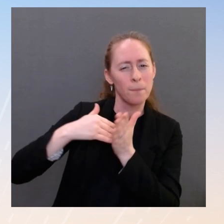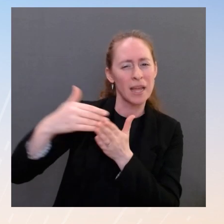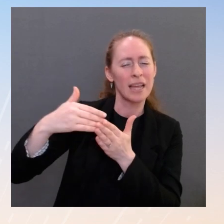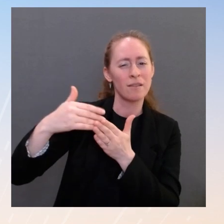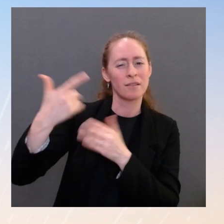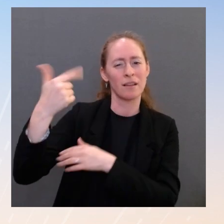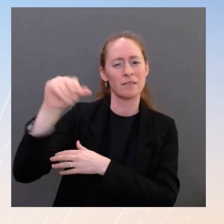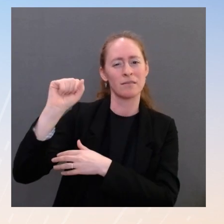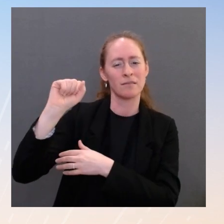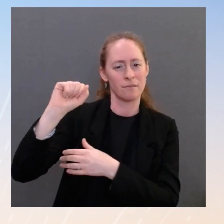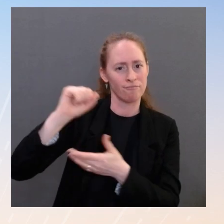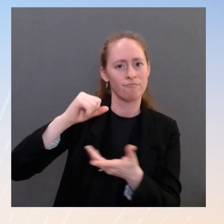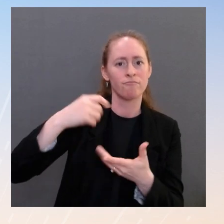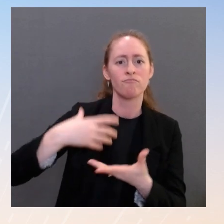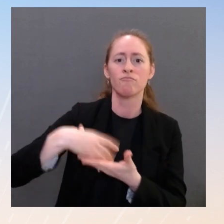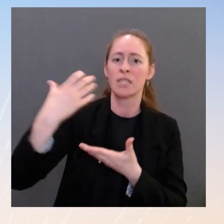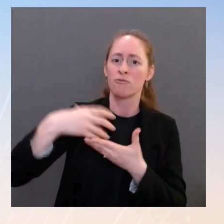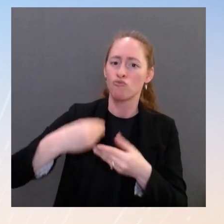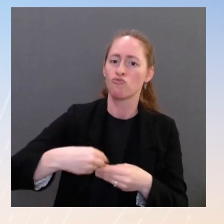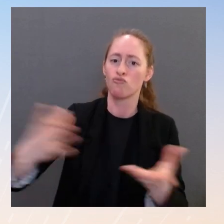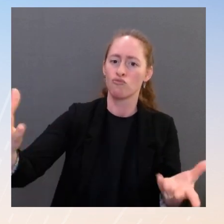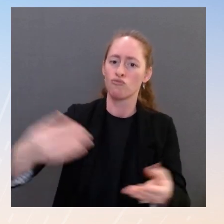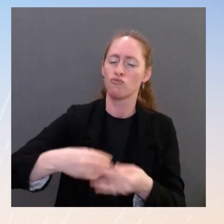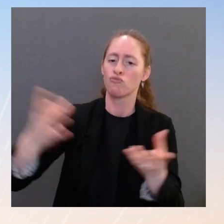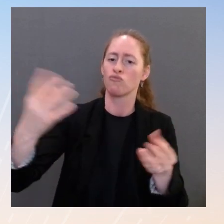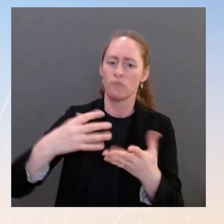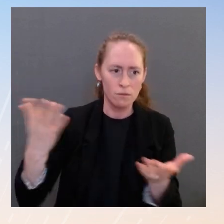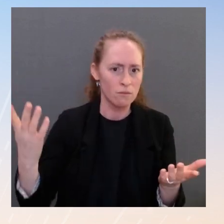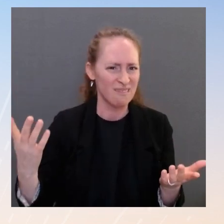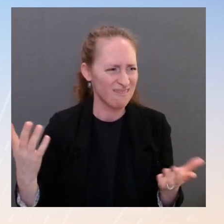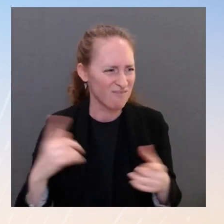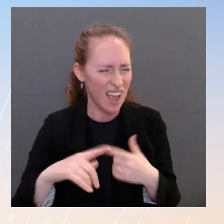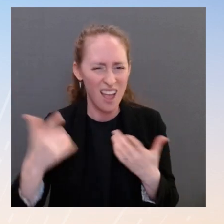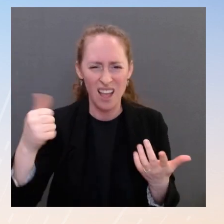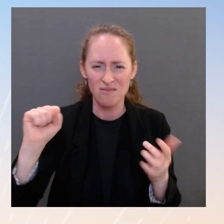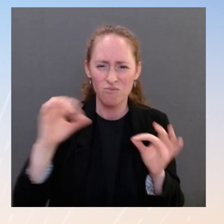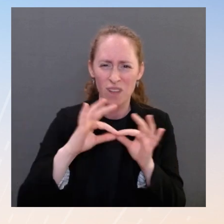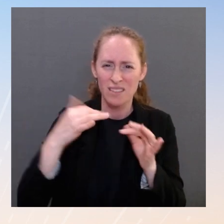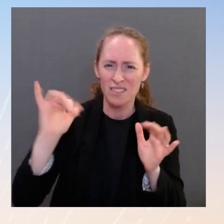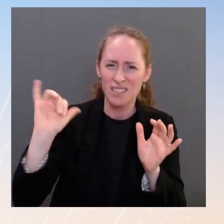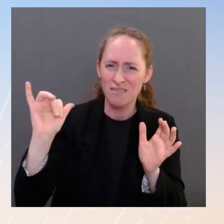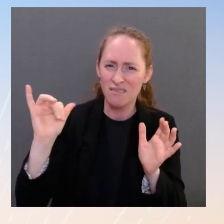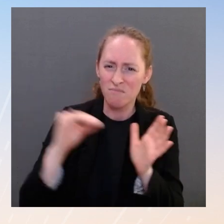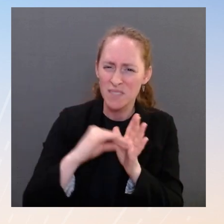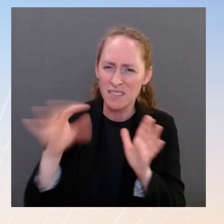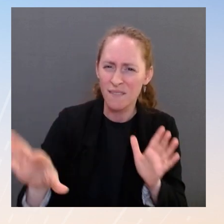Is it having the intended effect? Ms. Psaki: Well, we've -- we've said this is one tool that we can -- we can utilize.